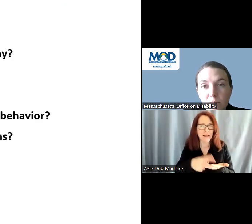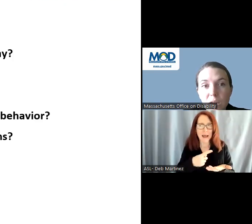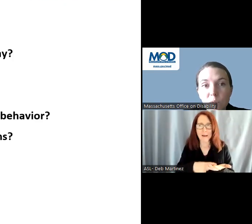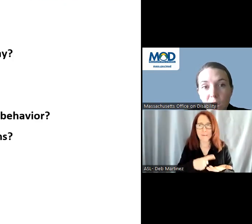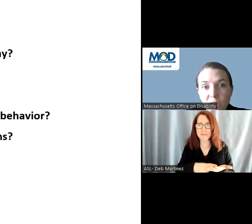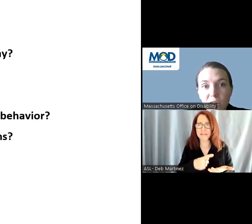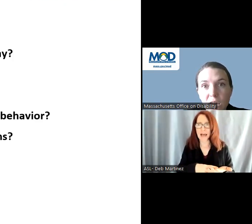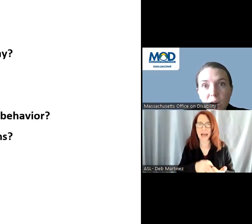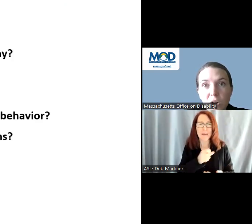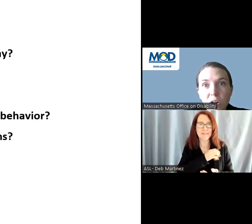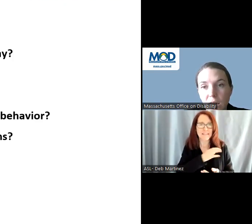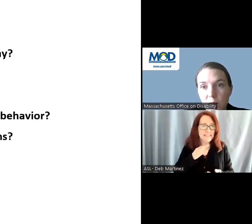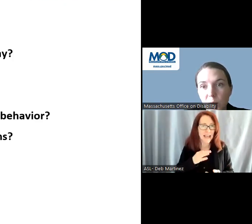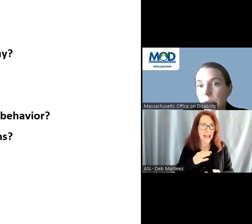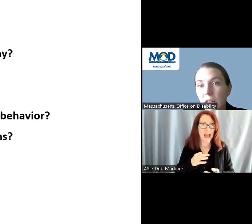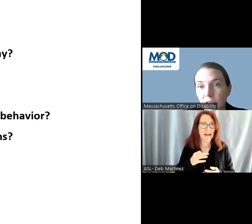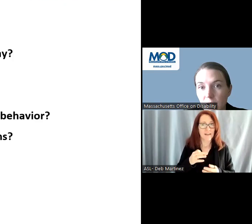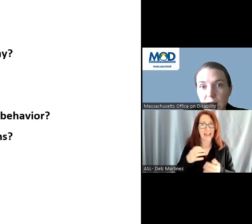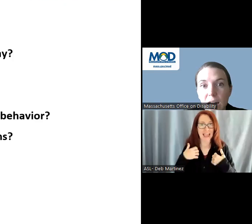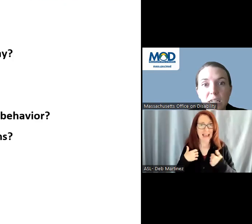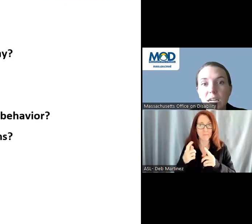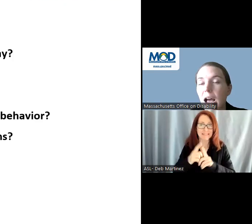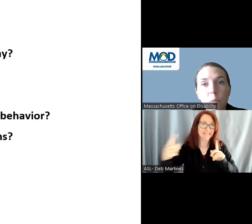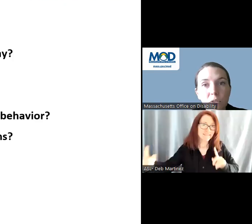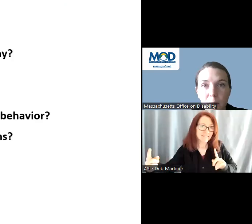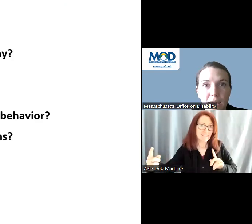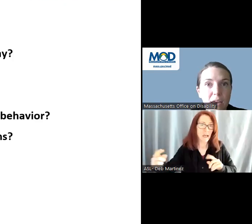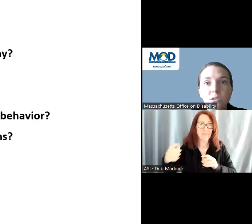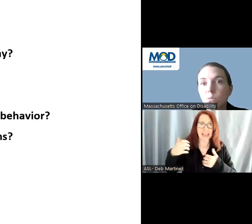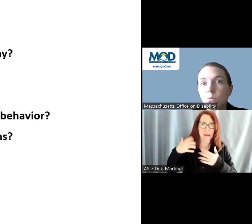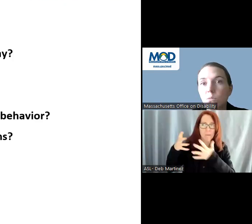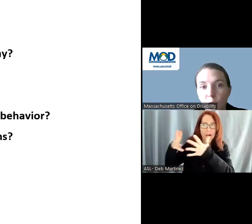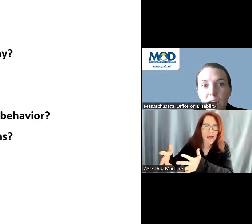be with the animal and the animal will be left unattended how will that be handled will they be